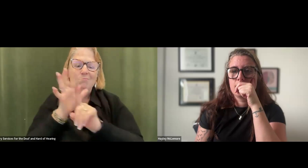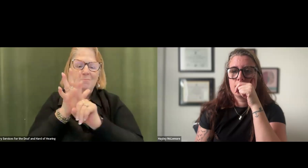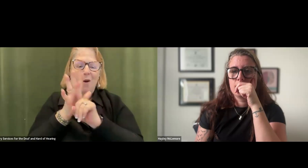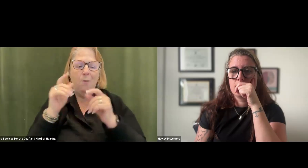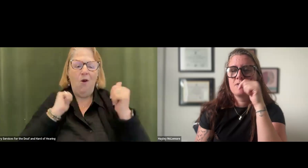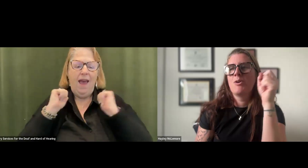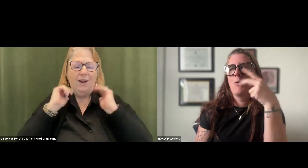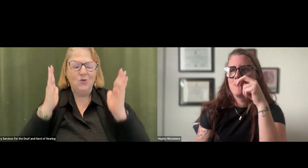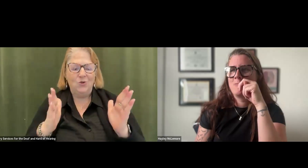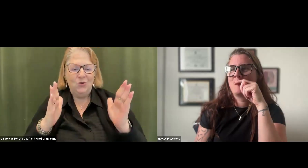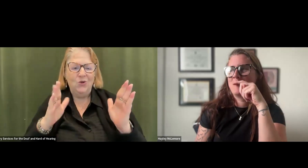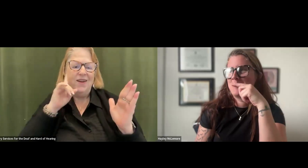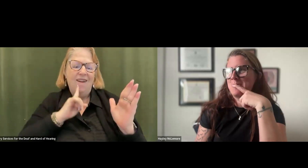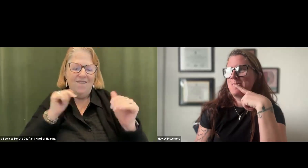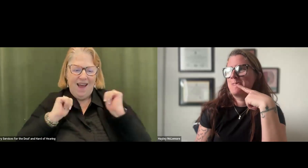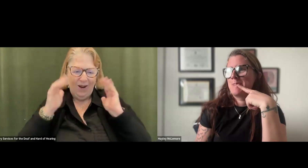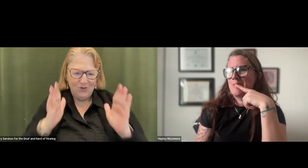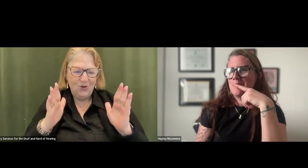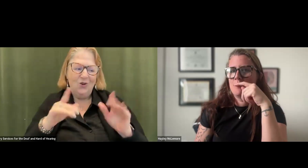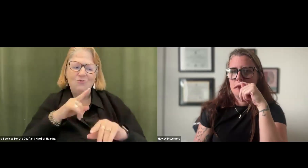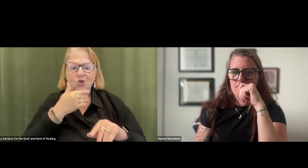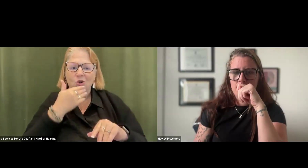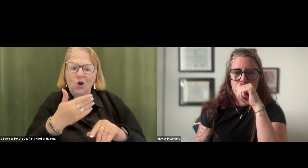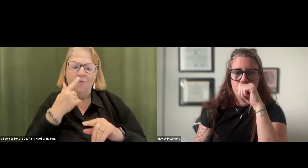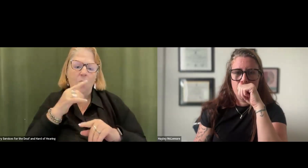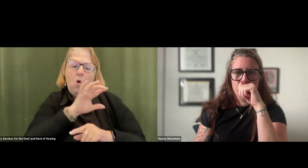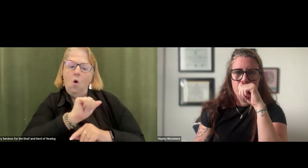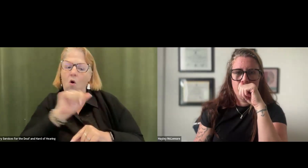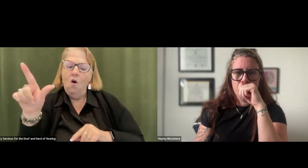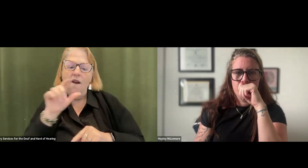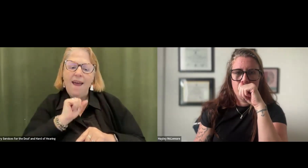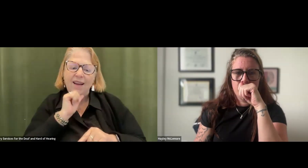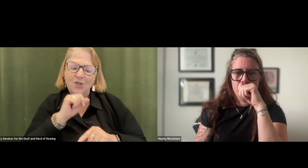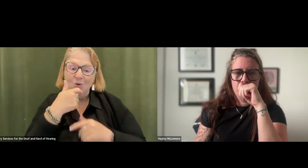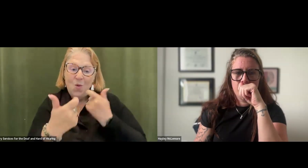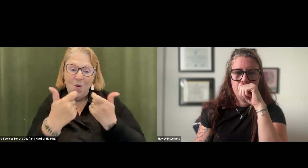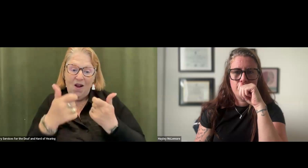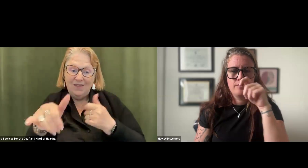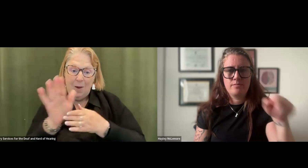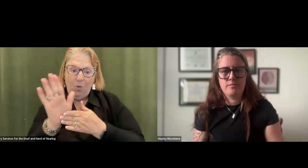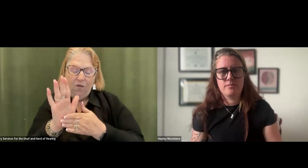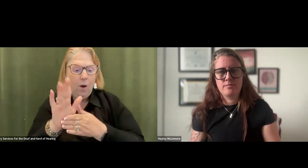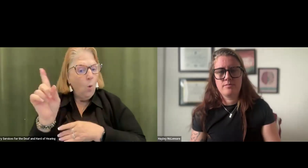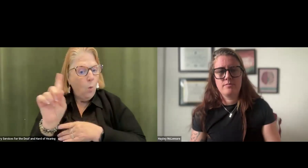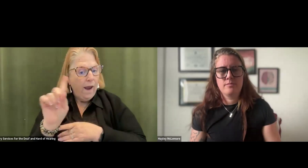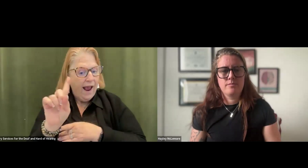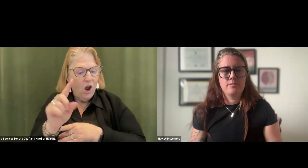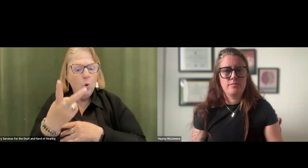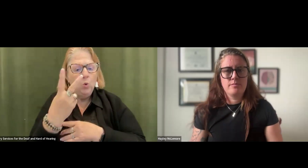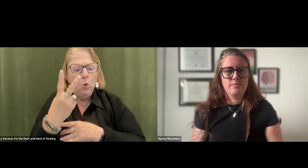By John Maucere. It's a popular actor, a Deaf actor who is really good. This movie is great for all ages.